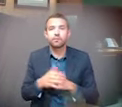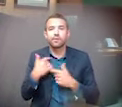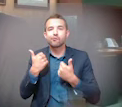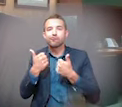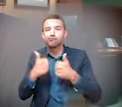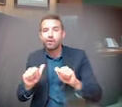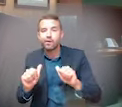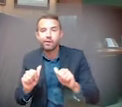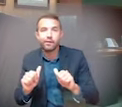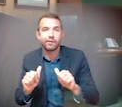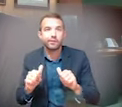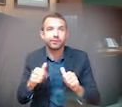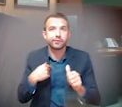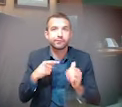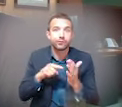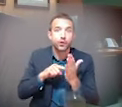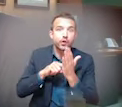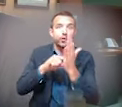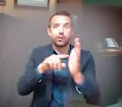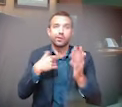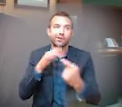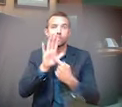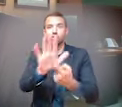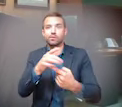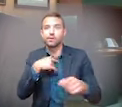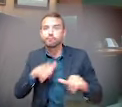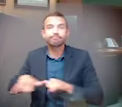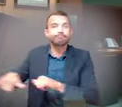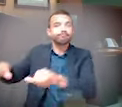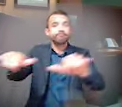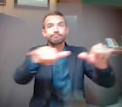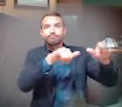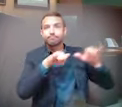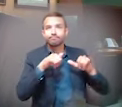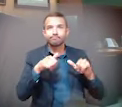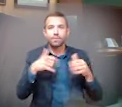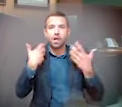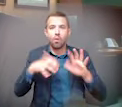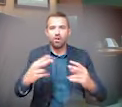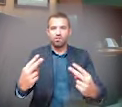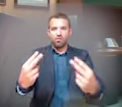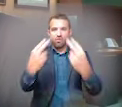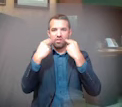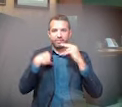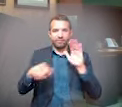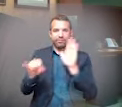I wanted to be just like everybody else. I didn't want to be called out as a person with a disability.